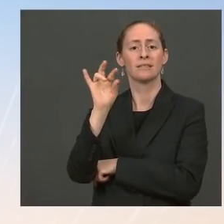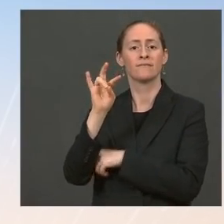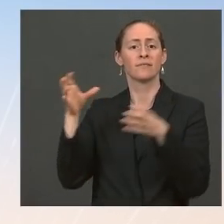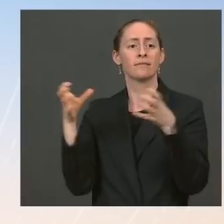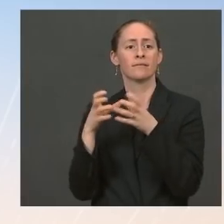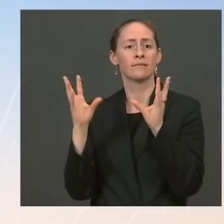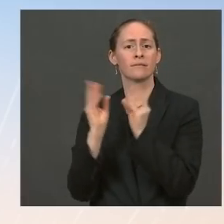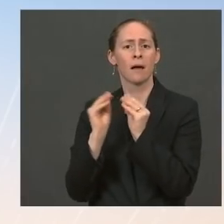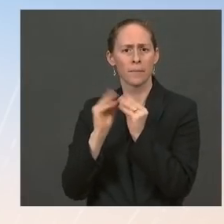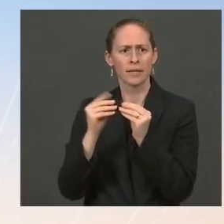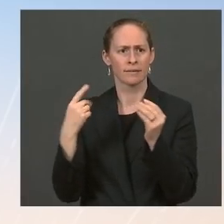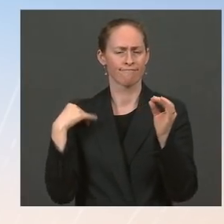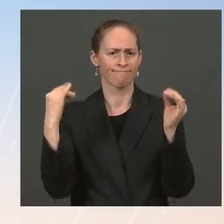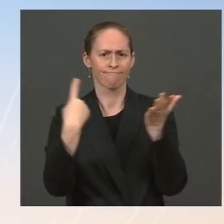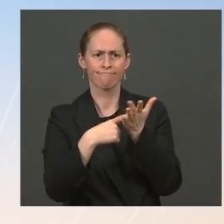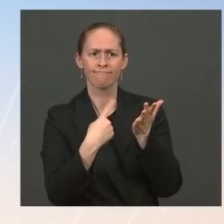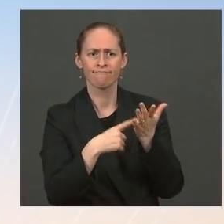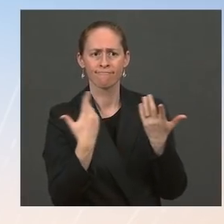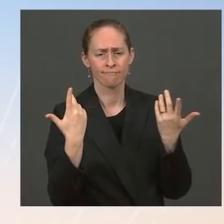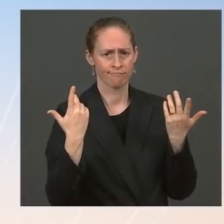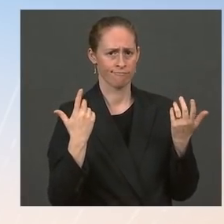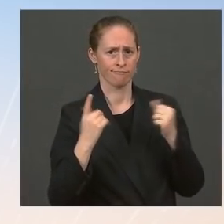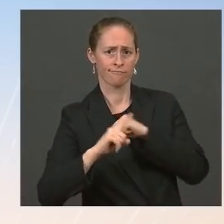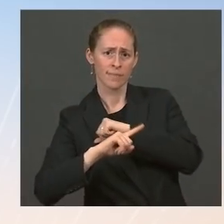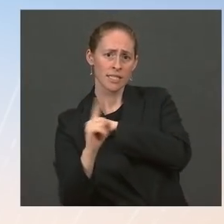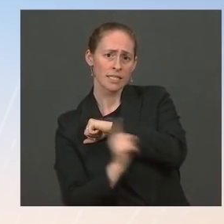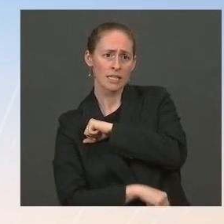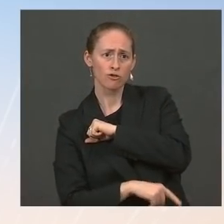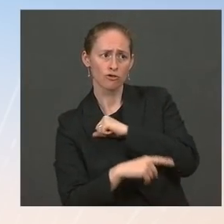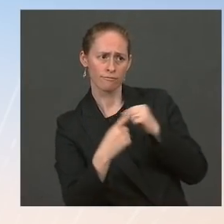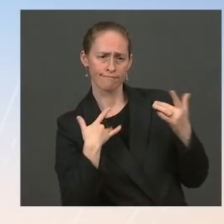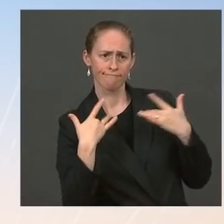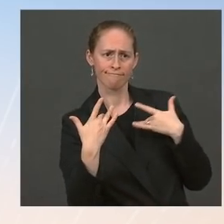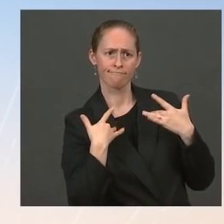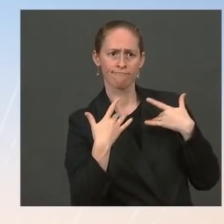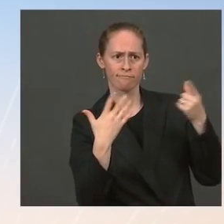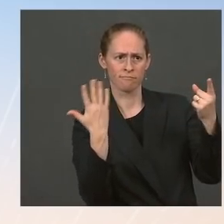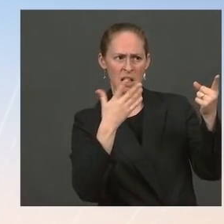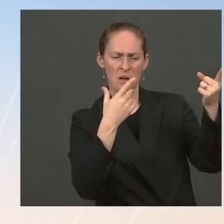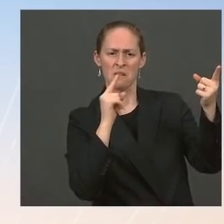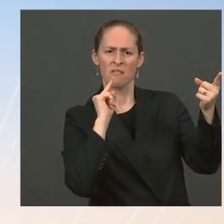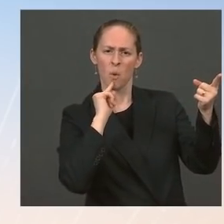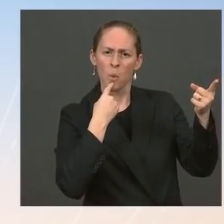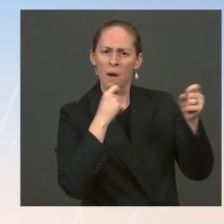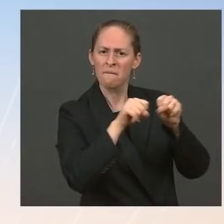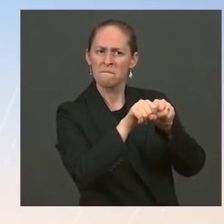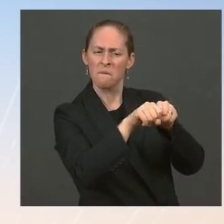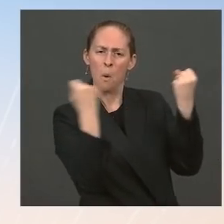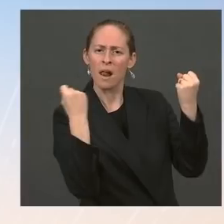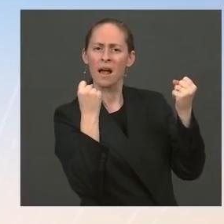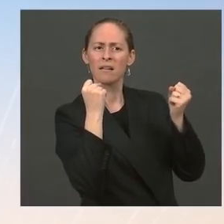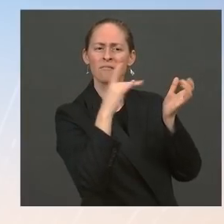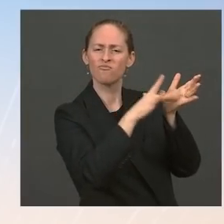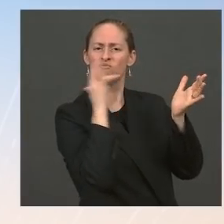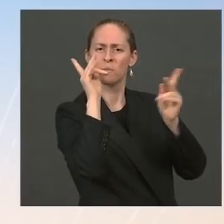about the human rights abuses we've seen in Xinjiang. And certainly there are a range of factors as we look at what our presence would be.